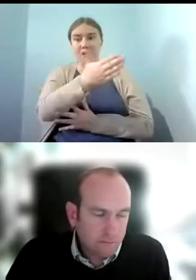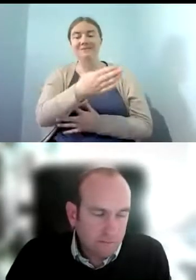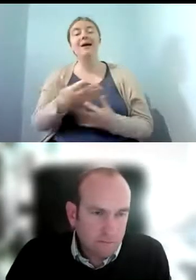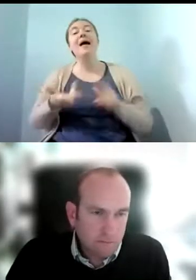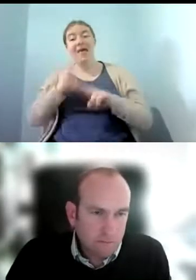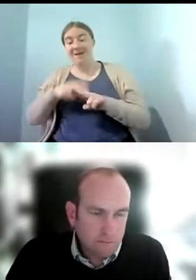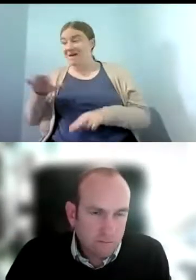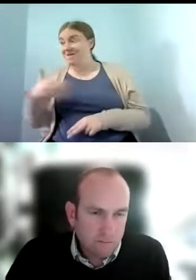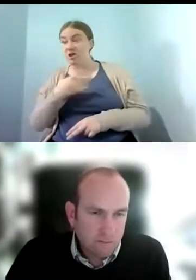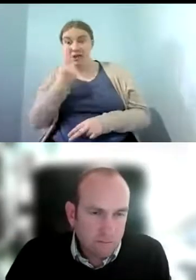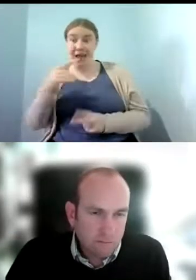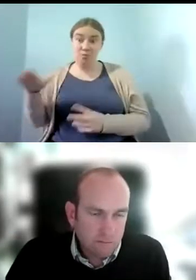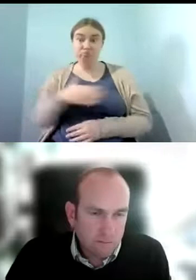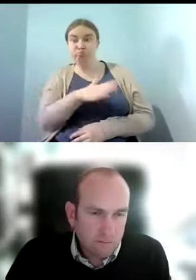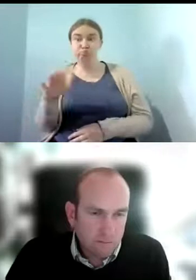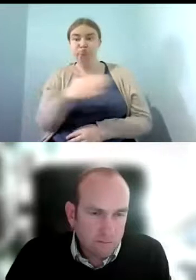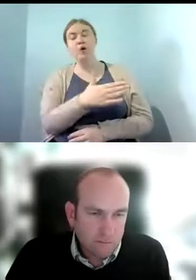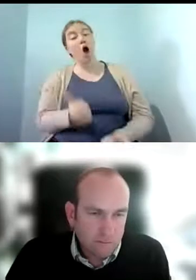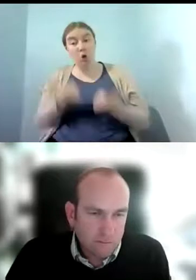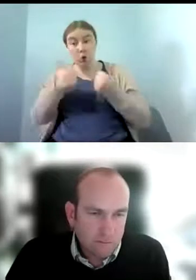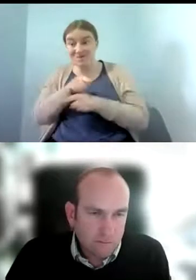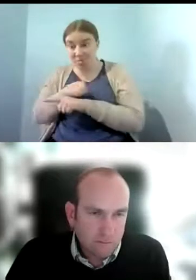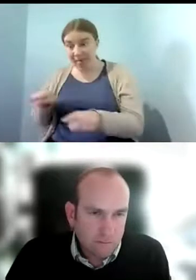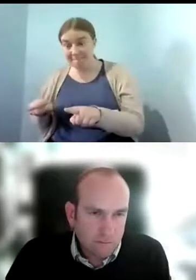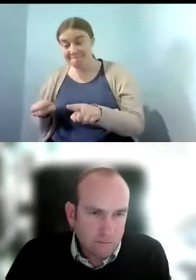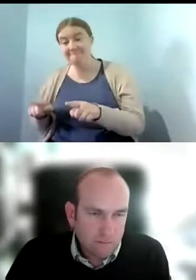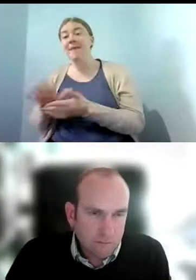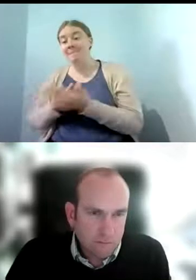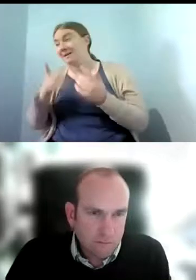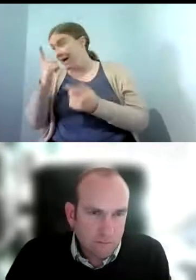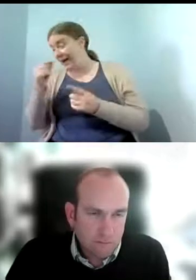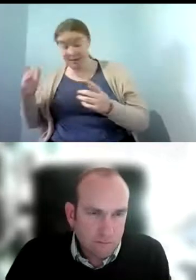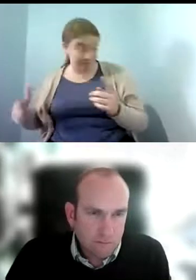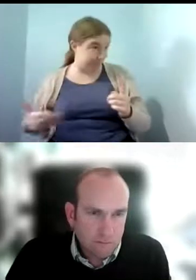on the river it's good news for them they can reach support better spawning habitats